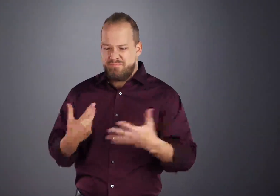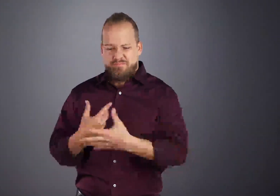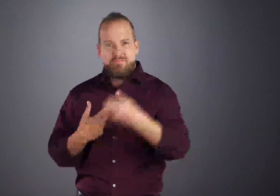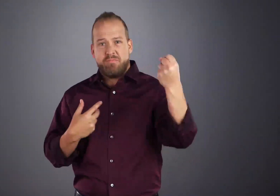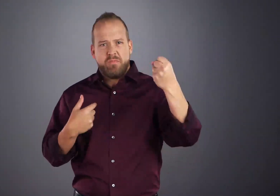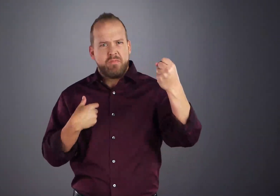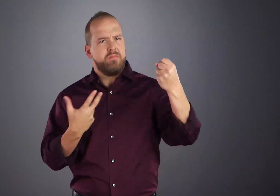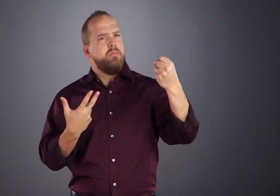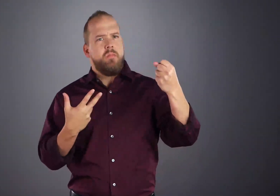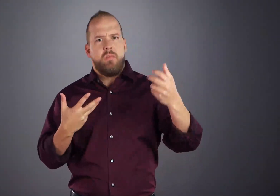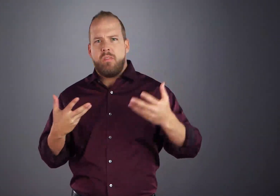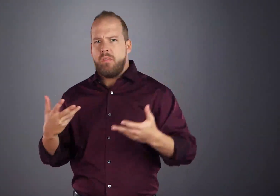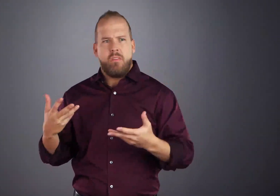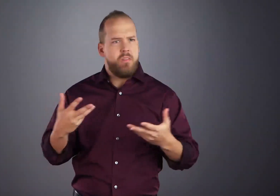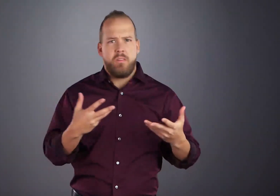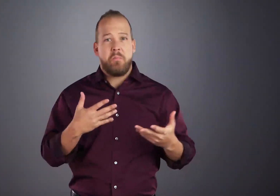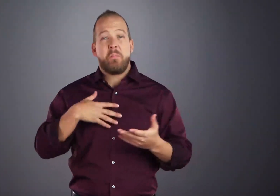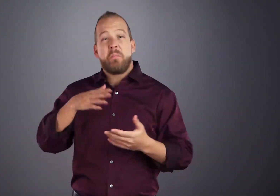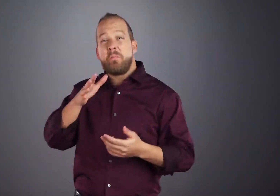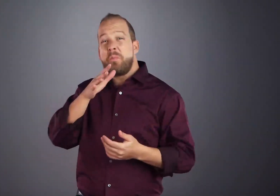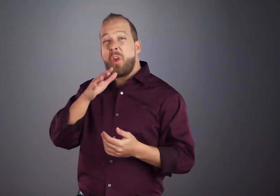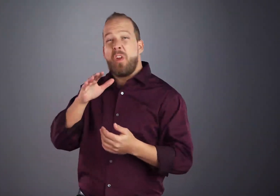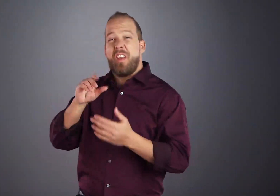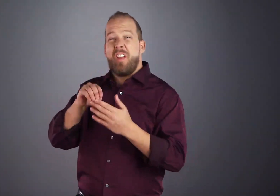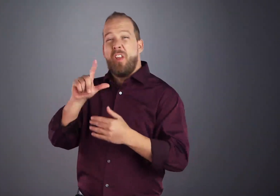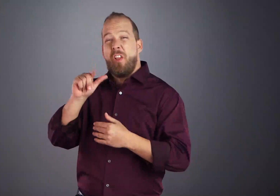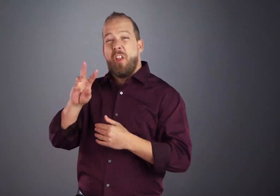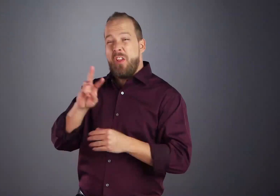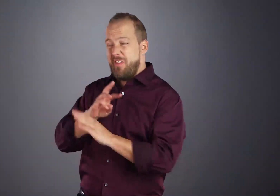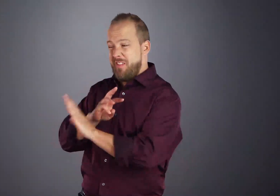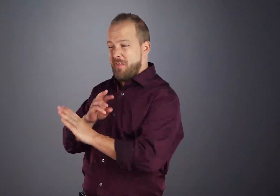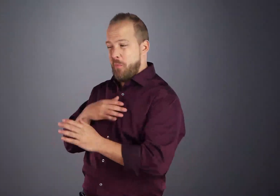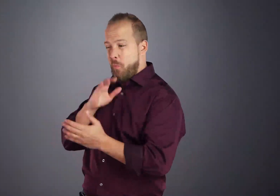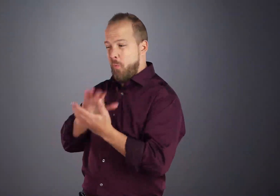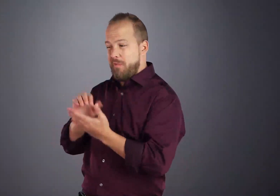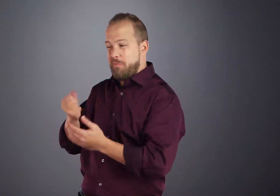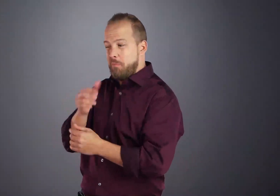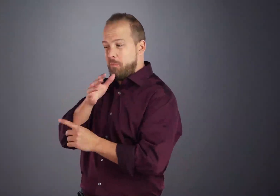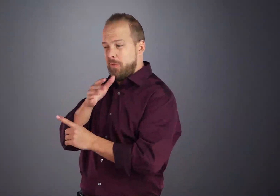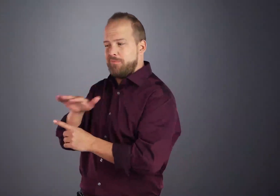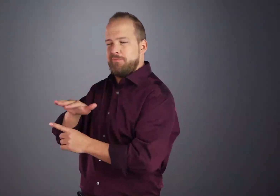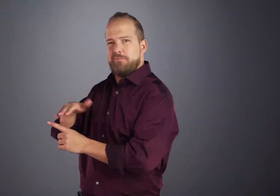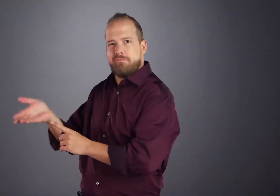of 1932 and I had somehow formed a group to buy.